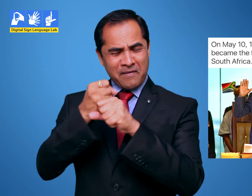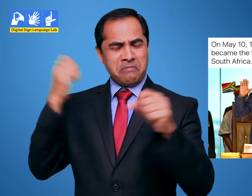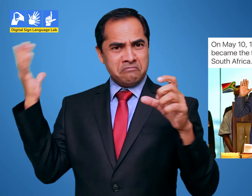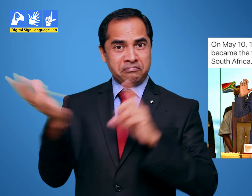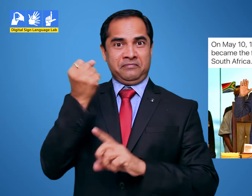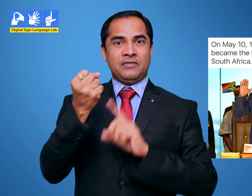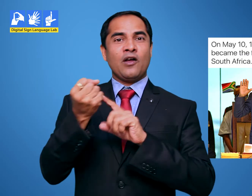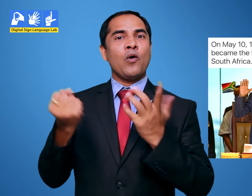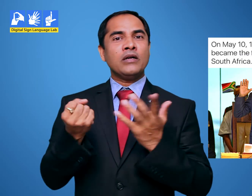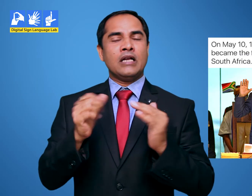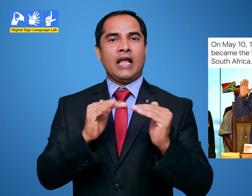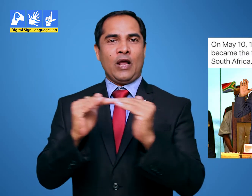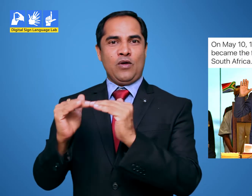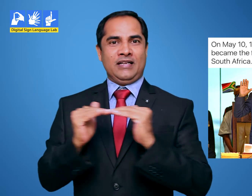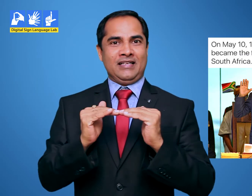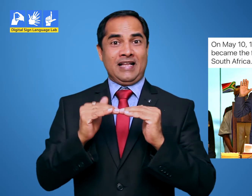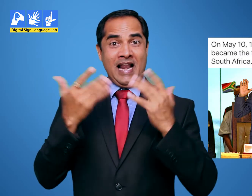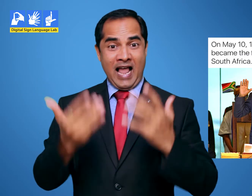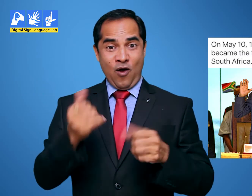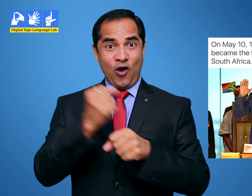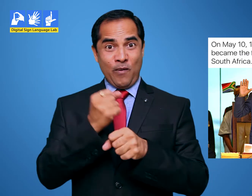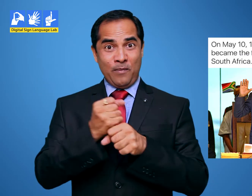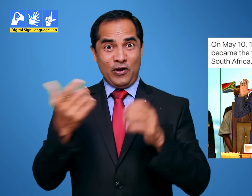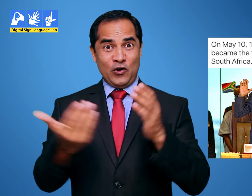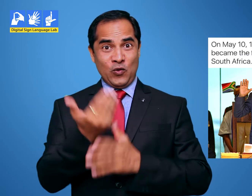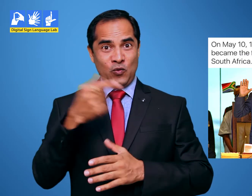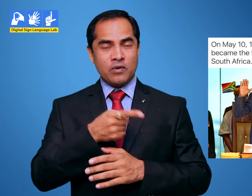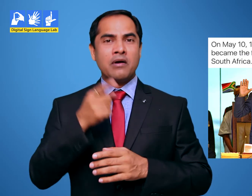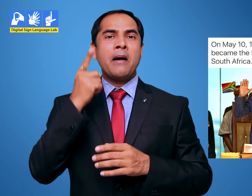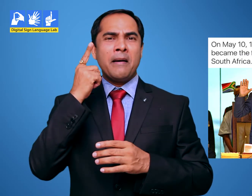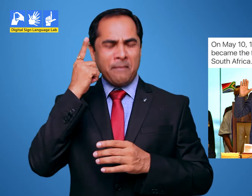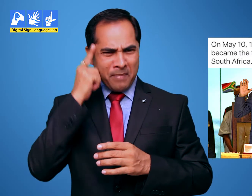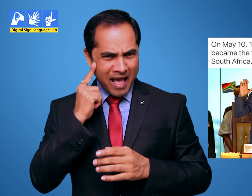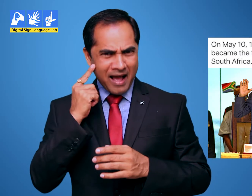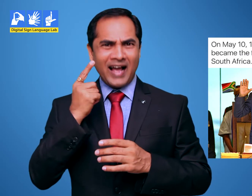against it and got a democratic system in place,